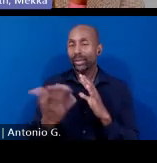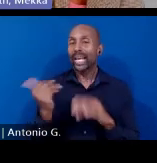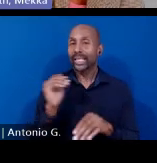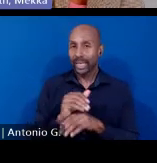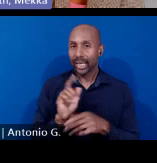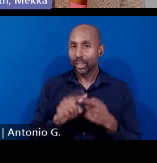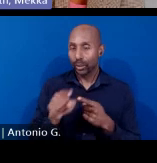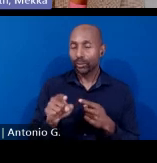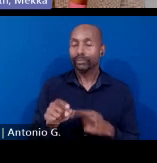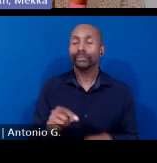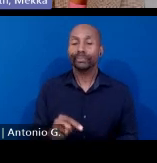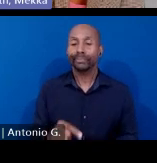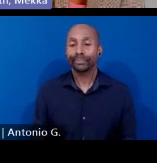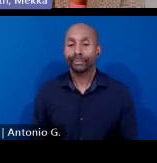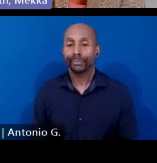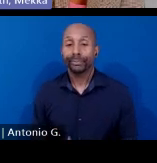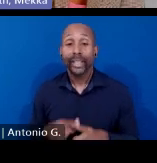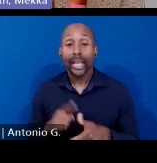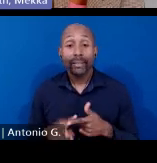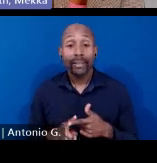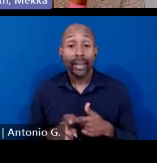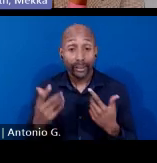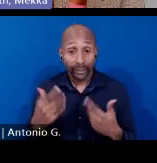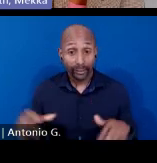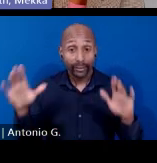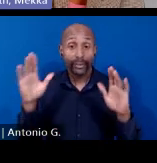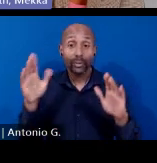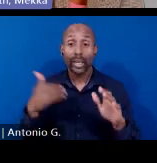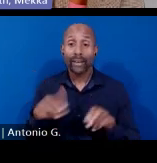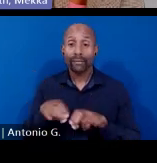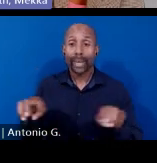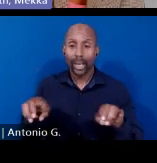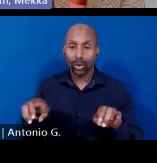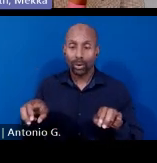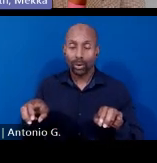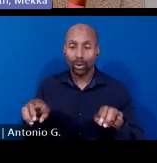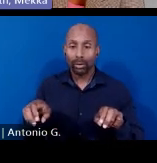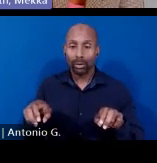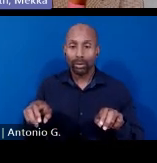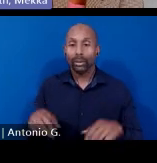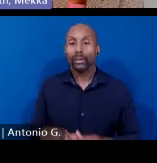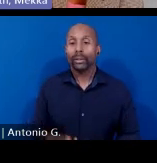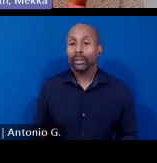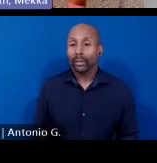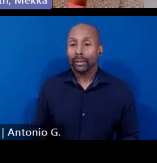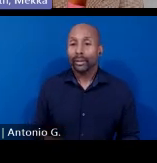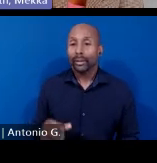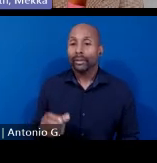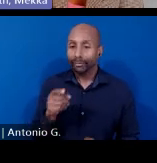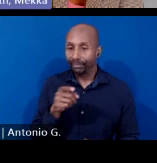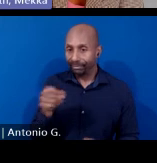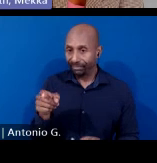And then we're going to have a panel featuring some of our out of school time partners and the work that they are leading.